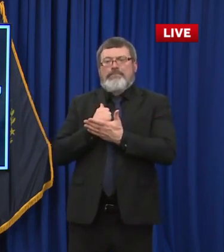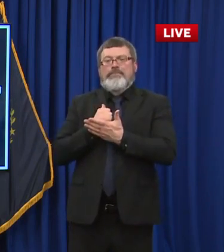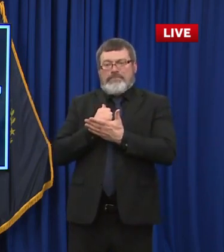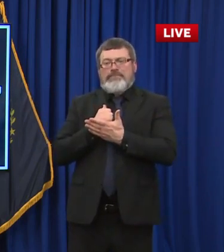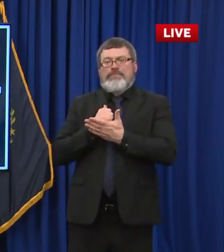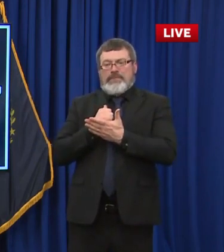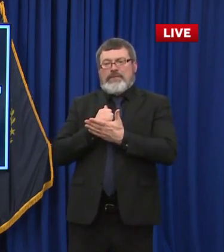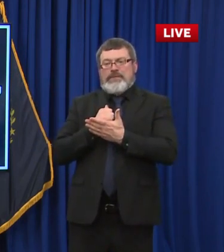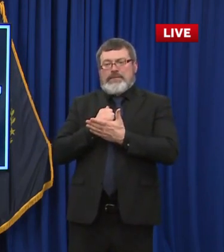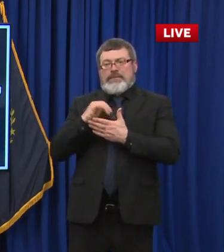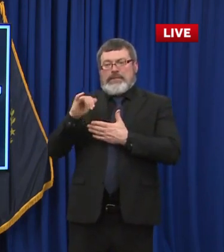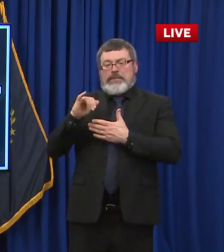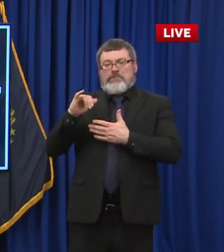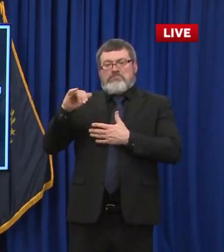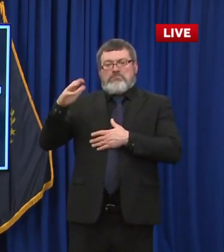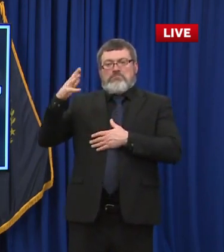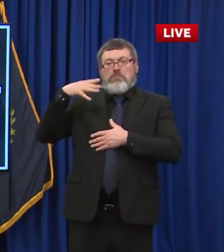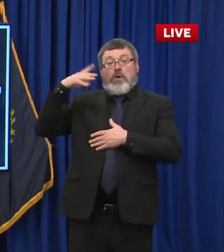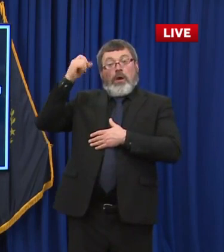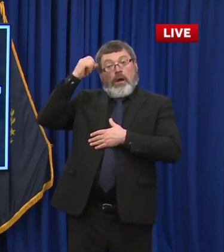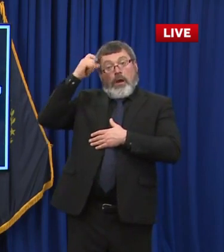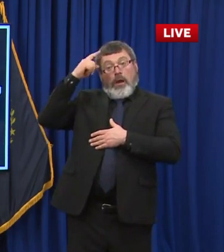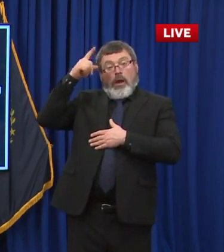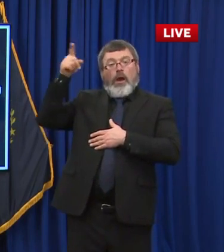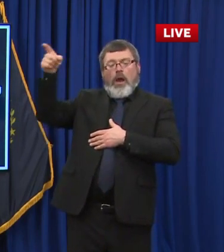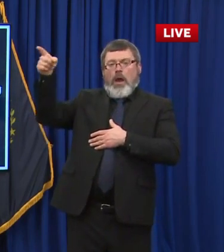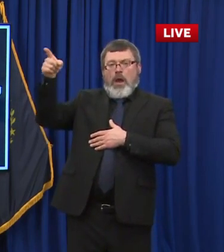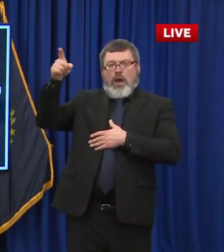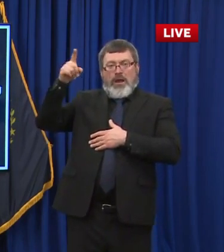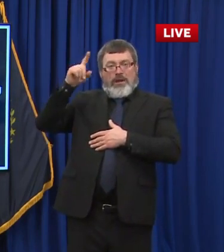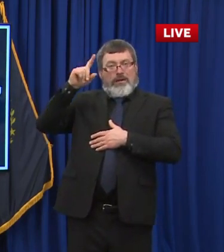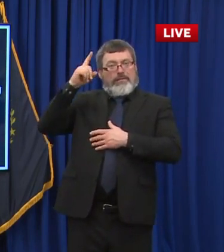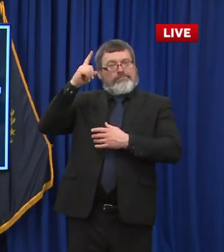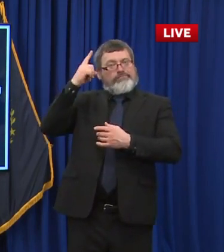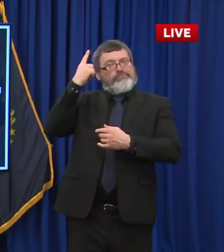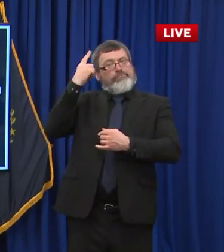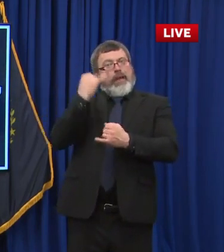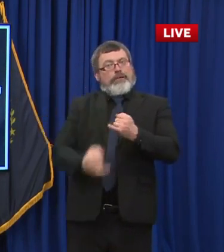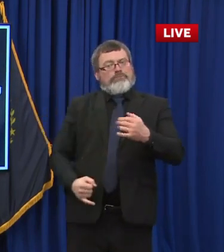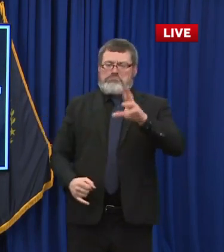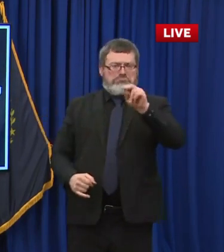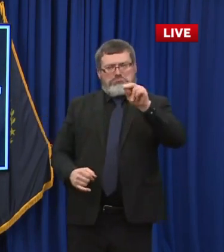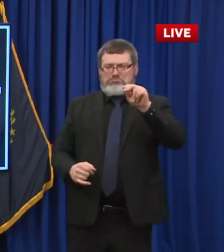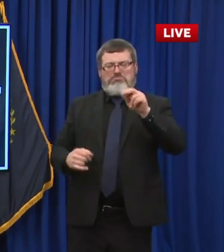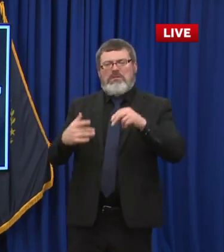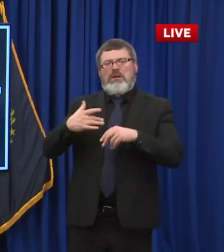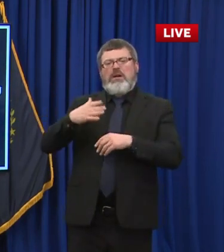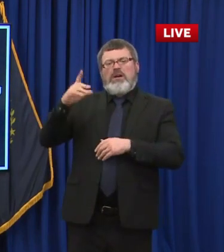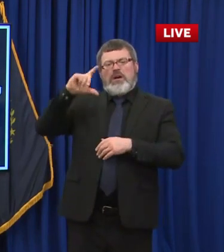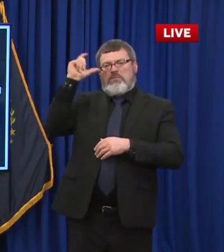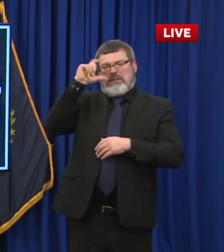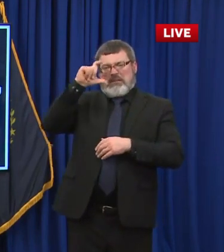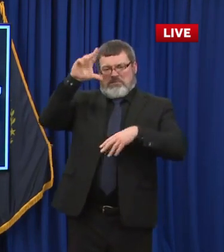I HOPE ALSO WAS THAT THERE WOULD BE SUBSEQUENT PACKAGES AND I THINK THERE’S A BELIEF THE THERE THAT YOU KNOW WITH PRESIDENT.